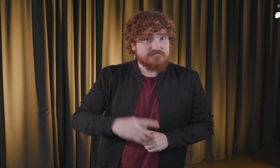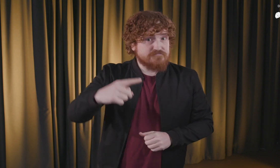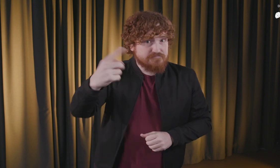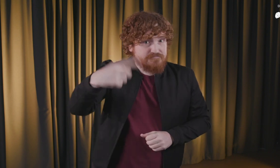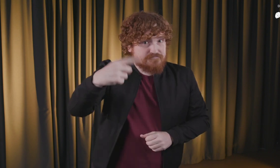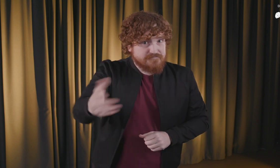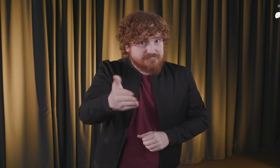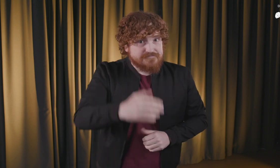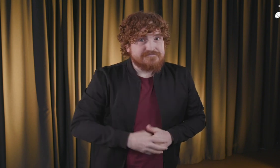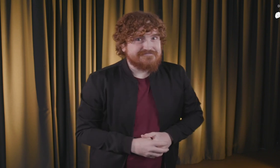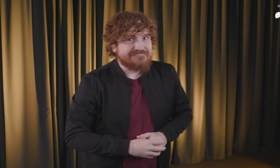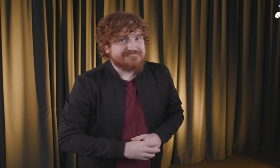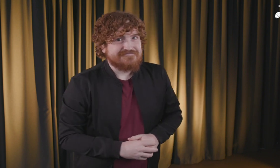Roll the tape…